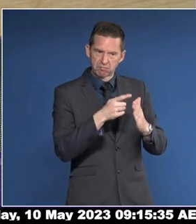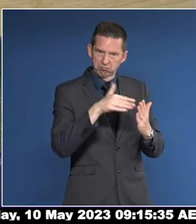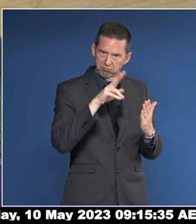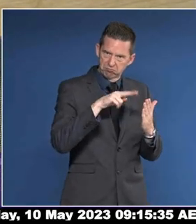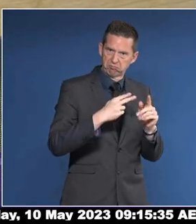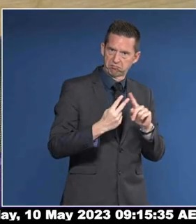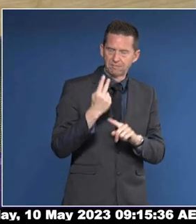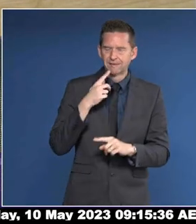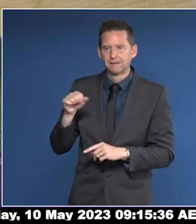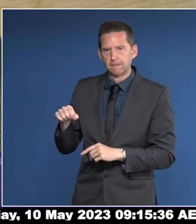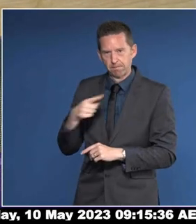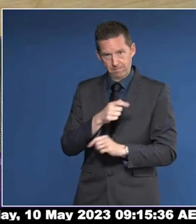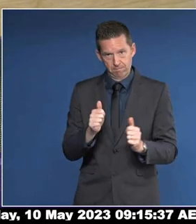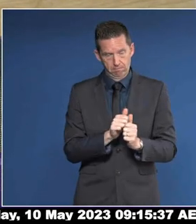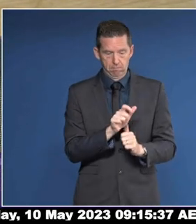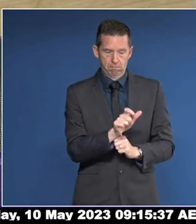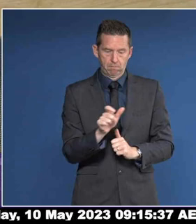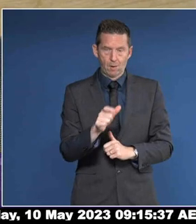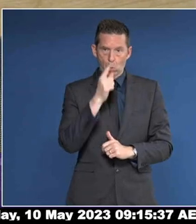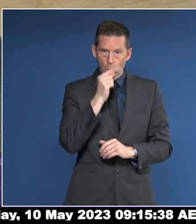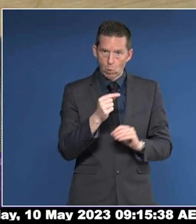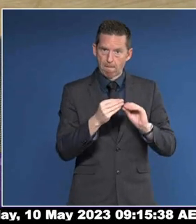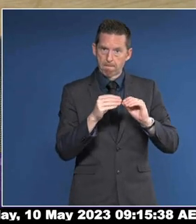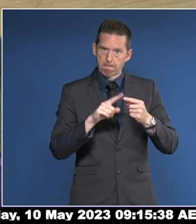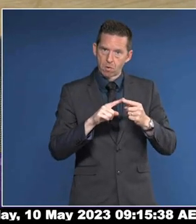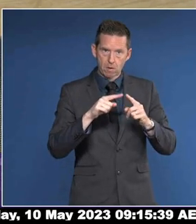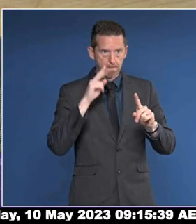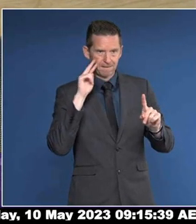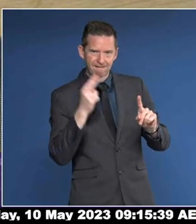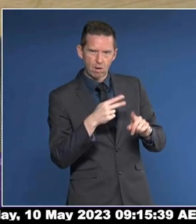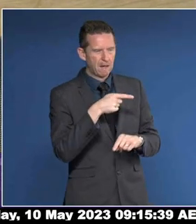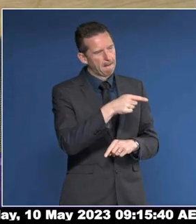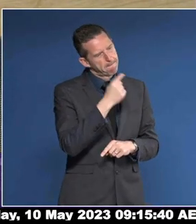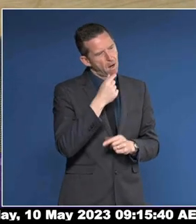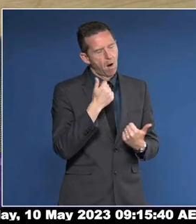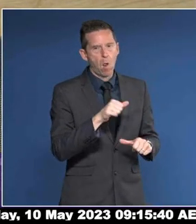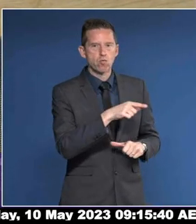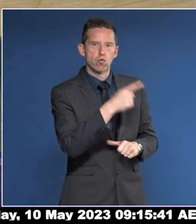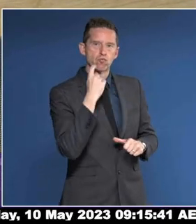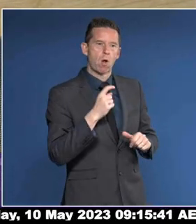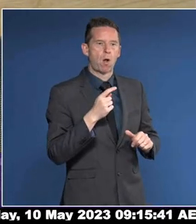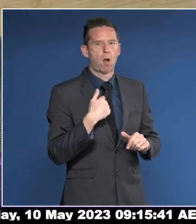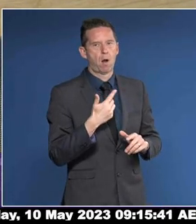expression "could be perceived" seeks to minimise or diminish the impact in which the